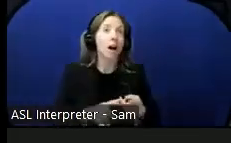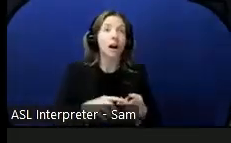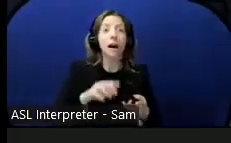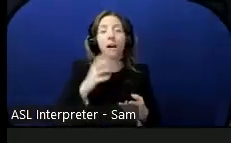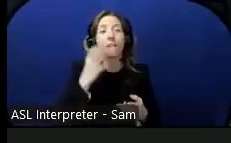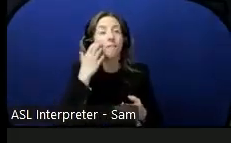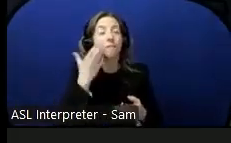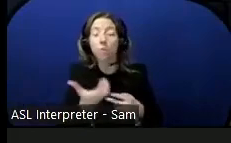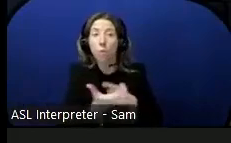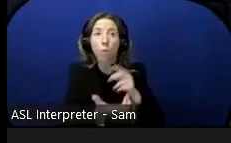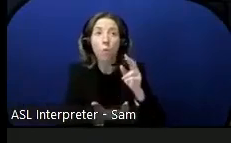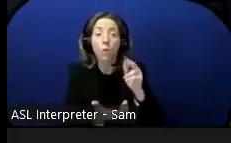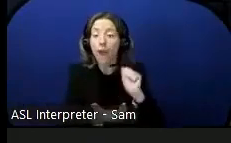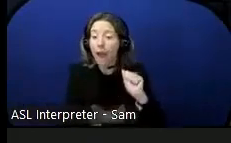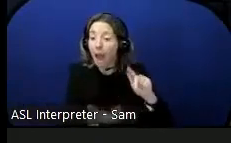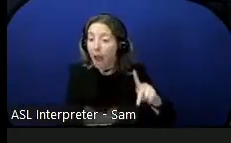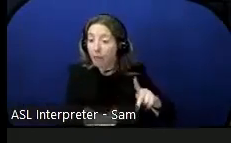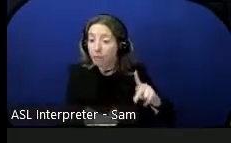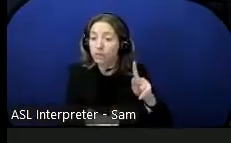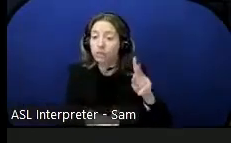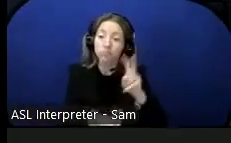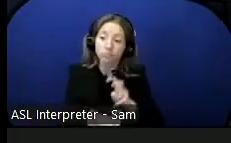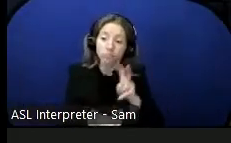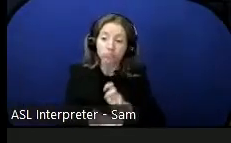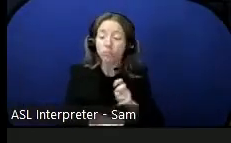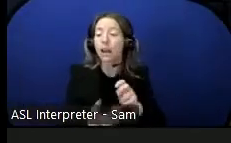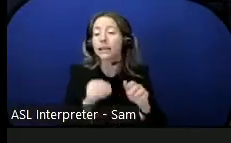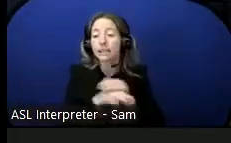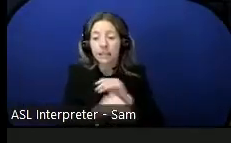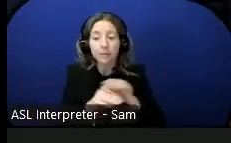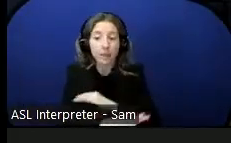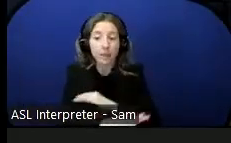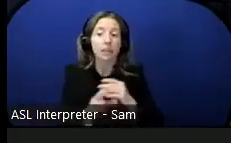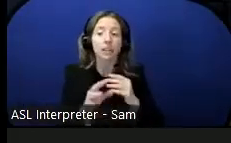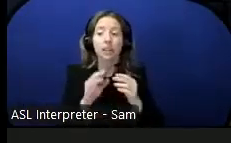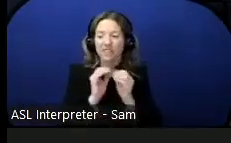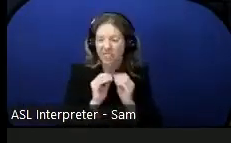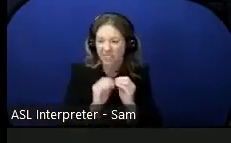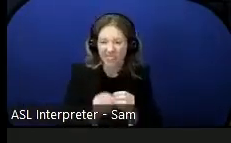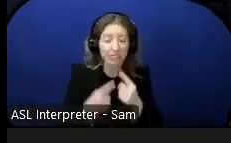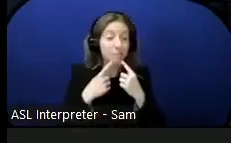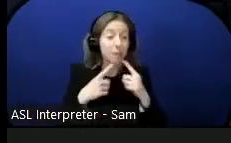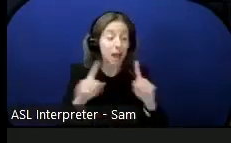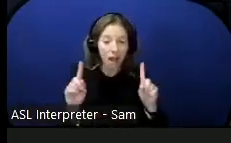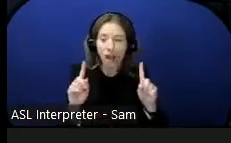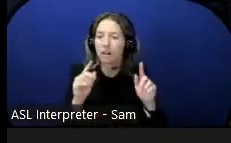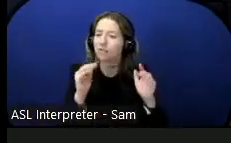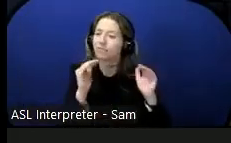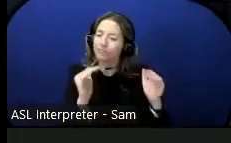here are the things we found that are broken, here's our plan to fix them, here's our timeline for fixing them. And I want to see an implementation phase,